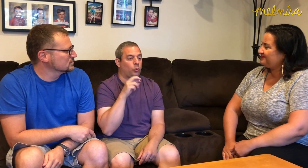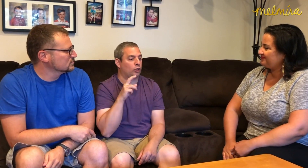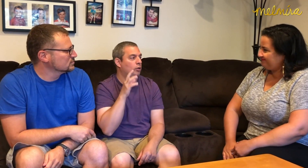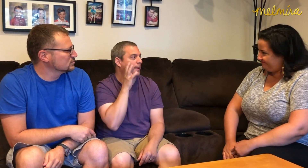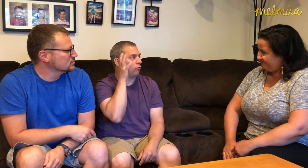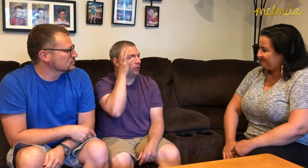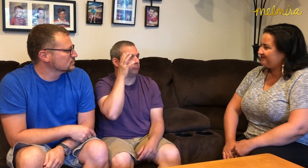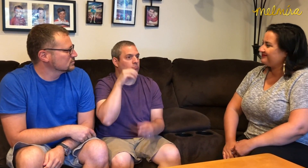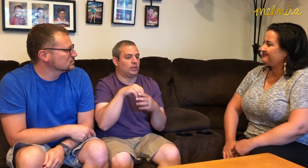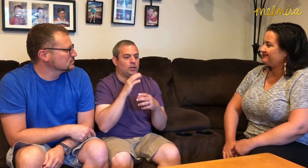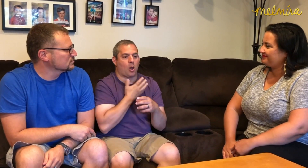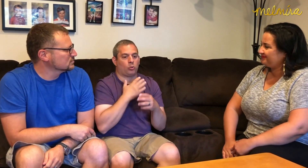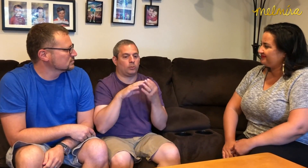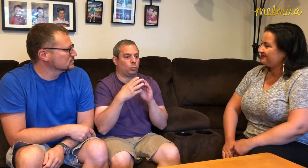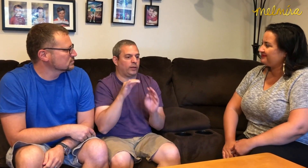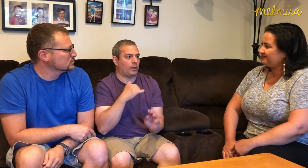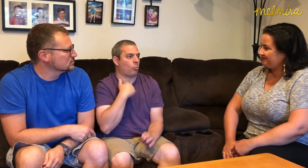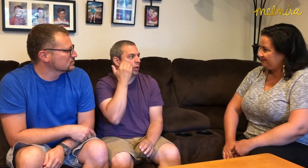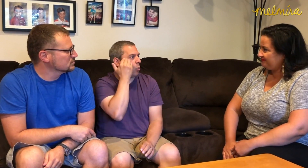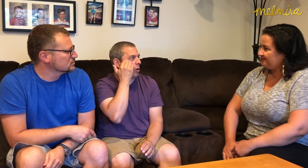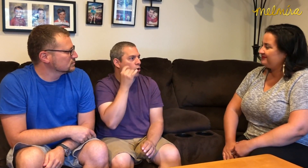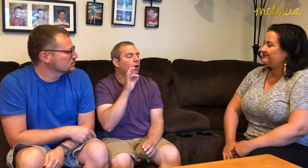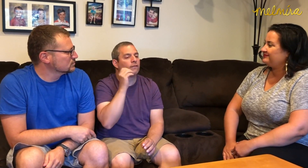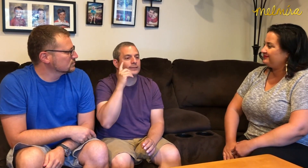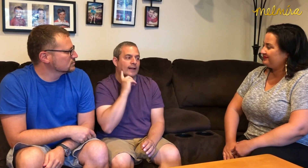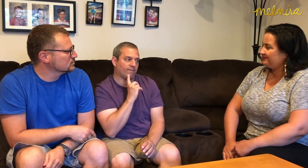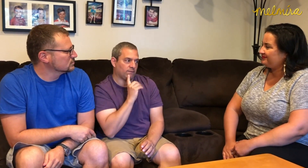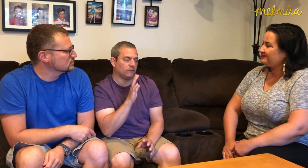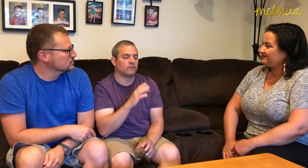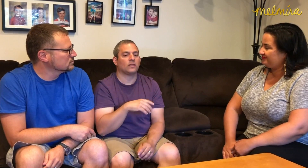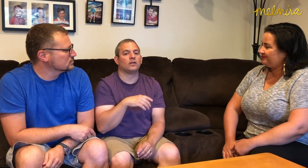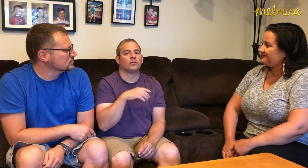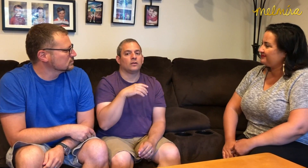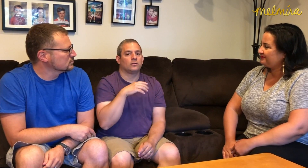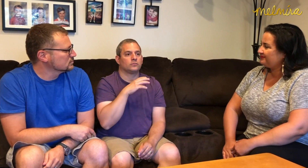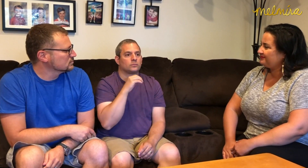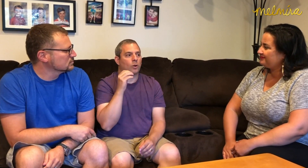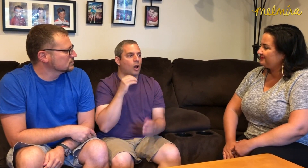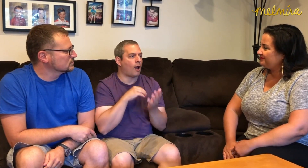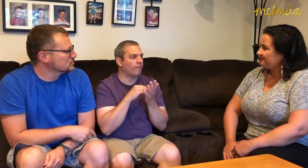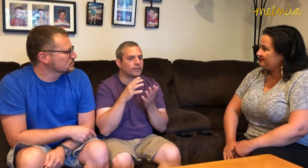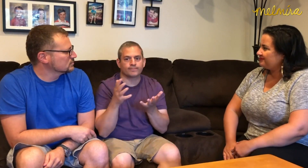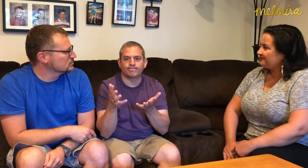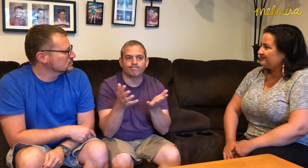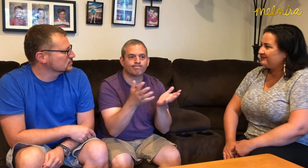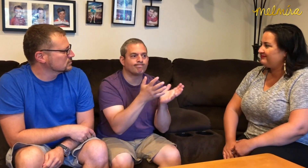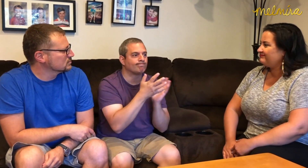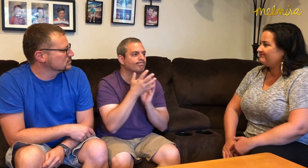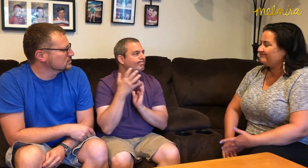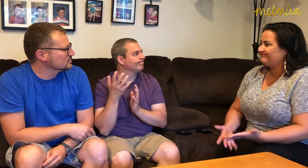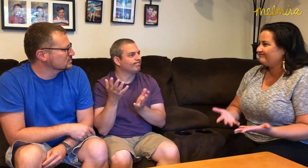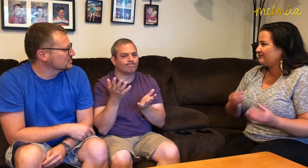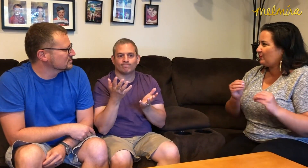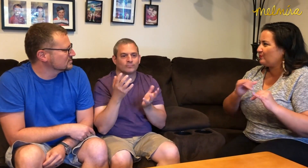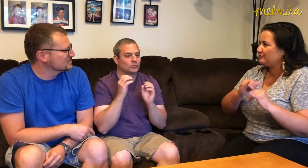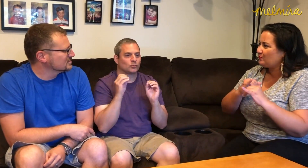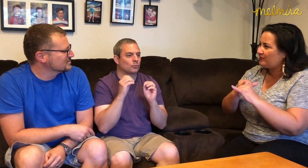queer parents in our community that we are aware of. Specifically, deaf. So we often couldn't find any support.